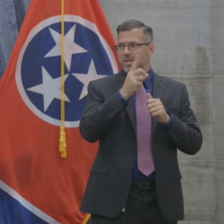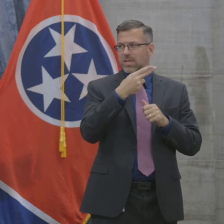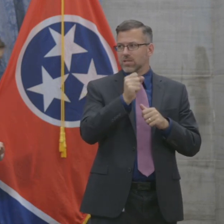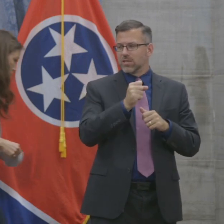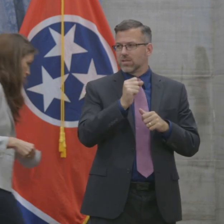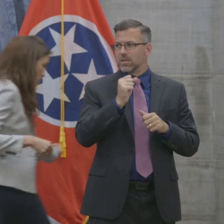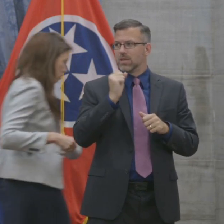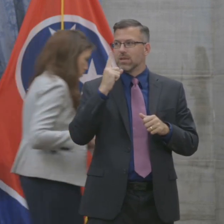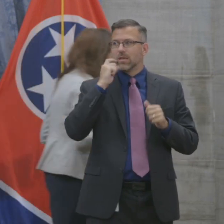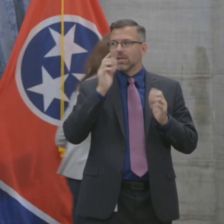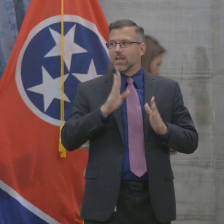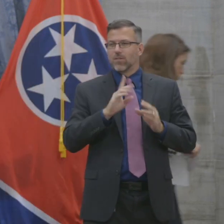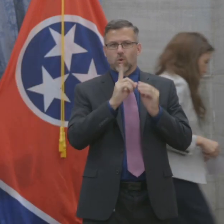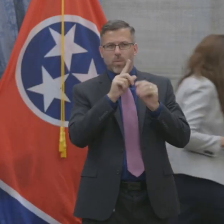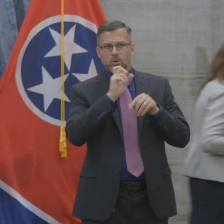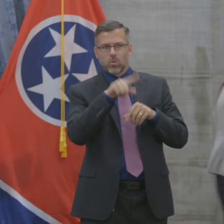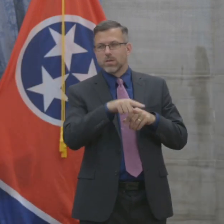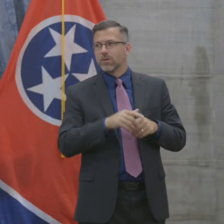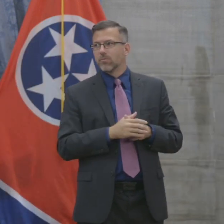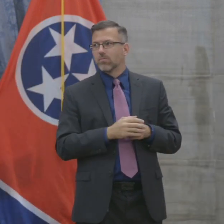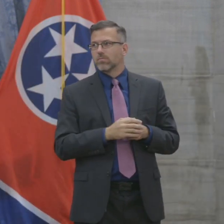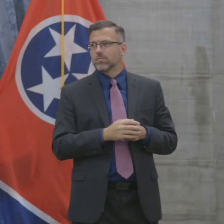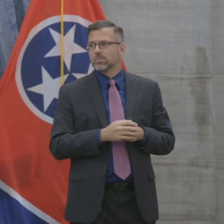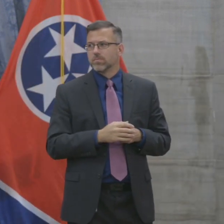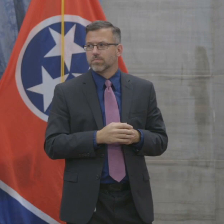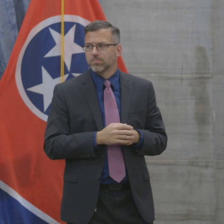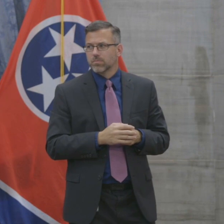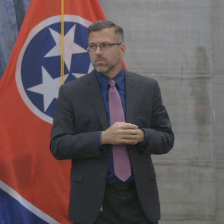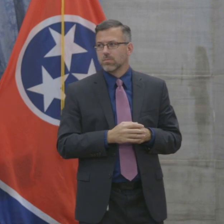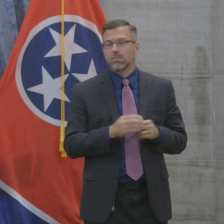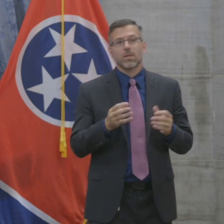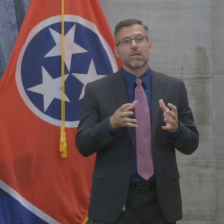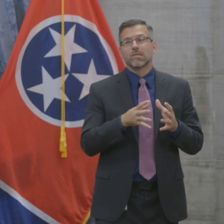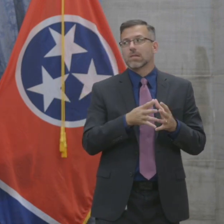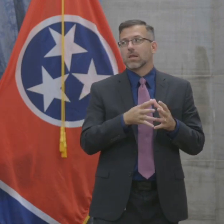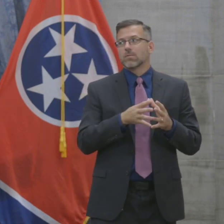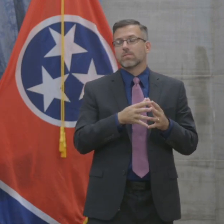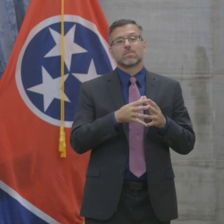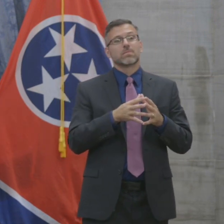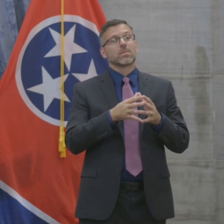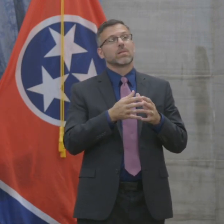work to get EBT cards to those families. From the Department of Education's